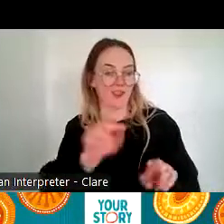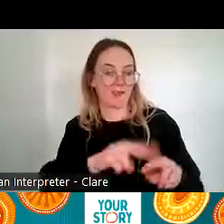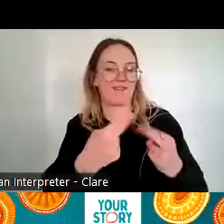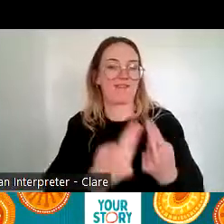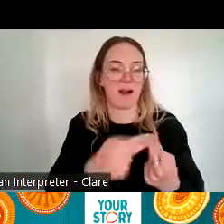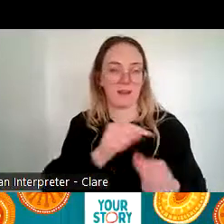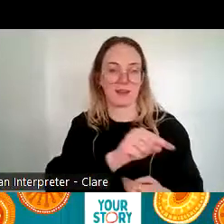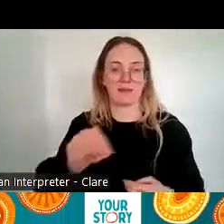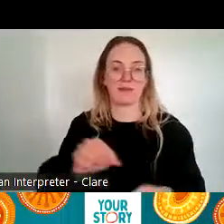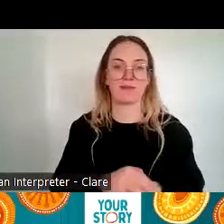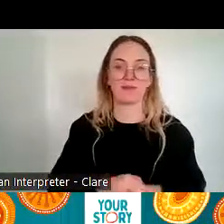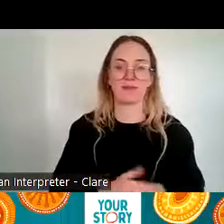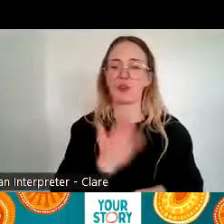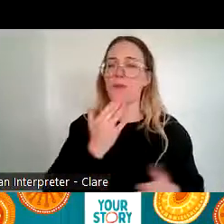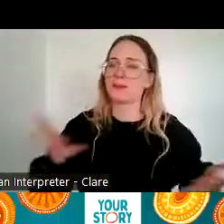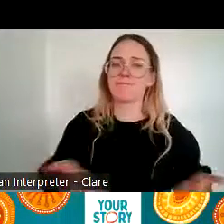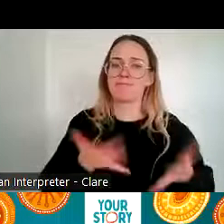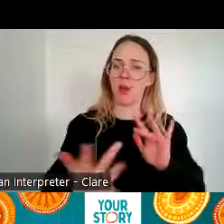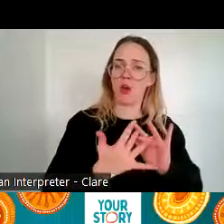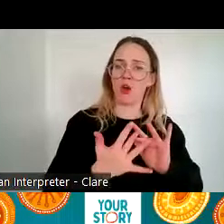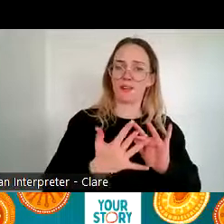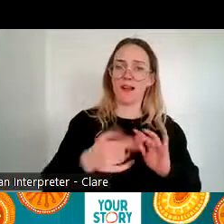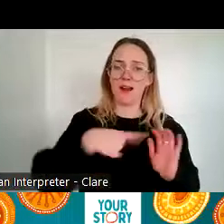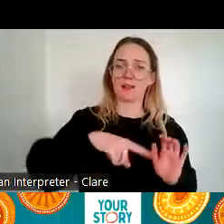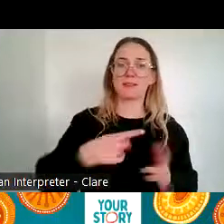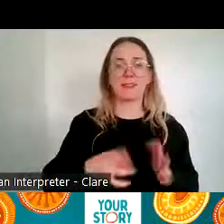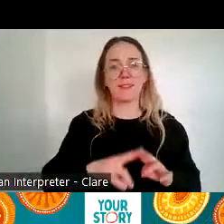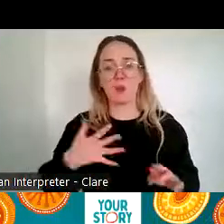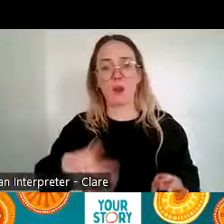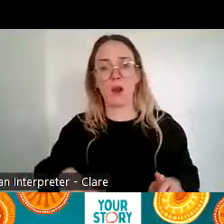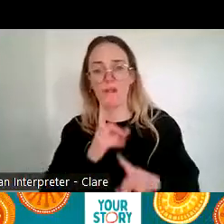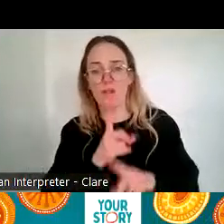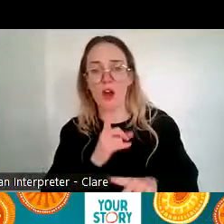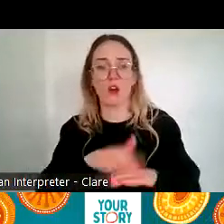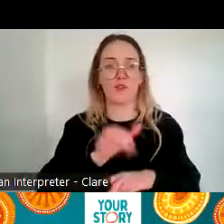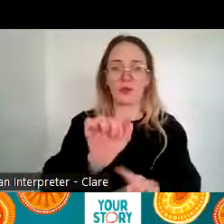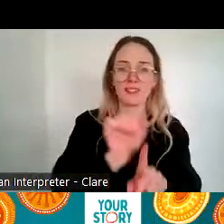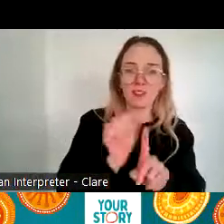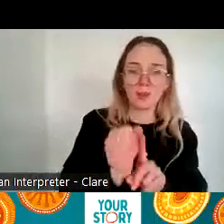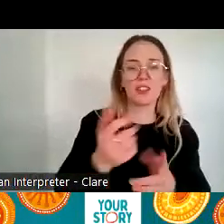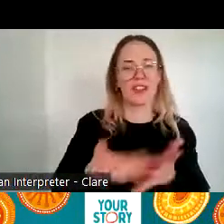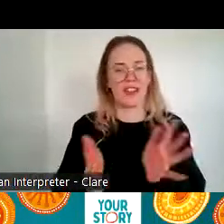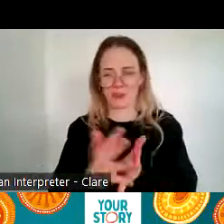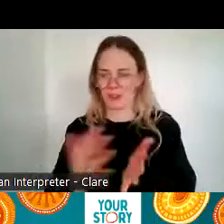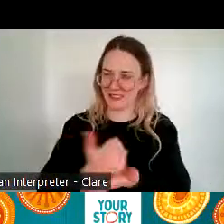people to contact us to get advice about their situation and safe ways to share your story.